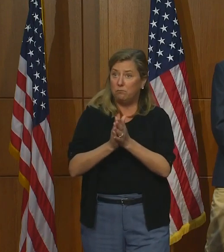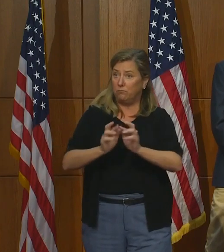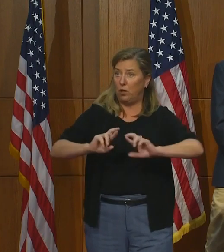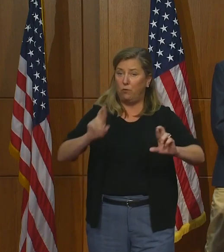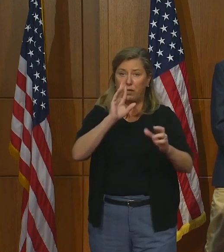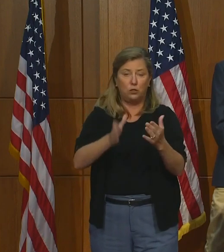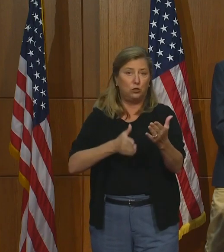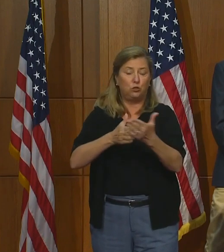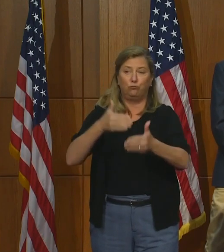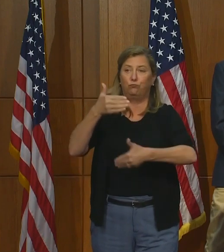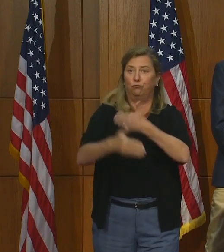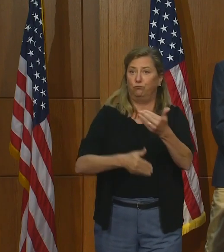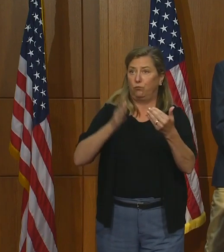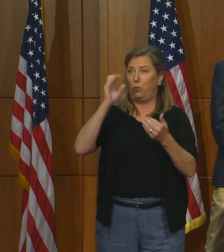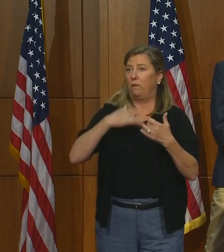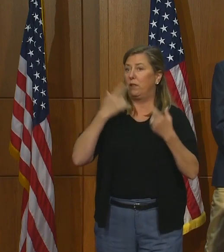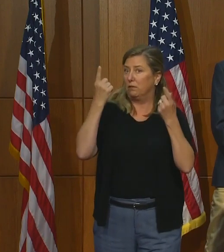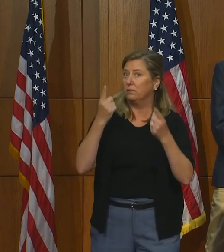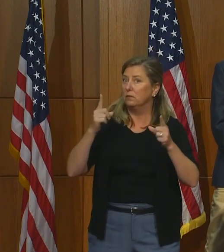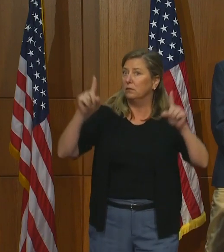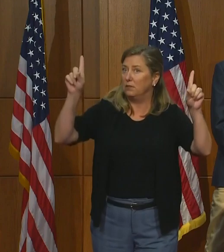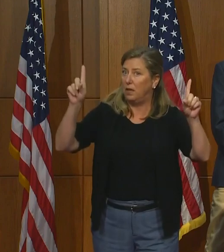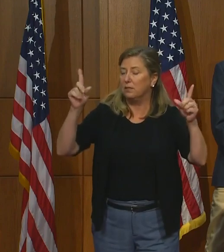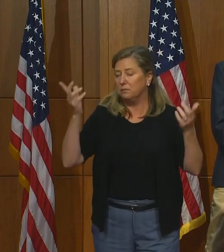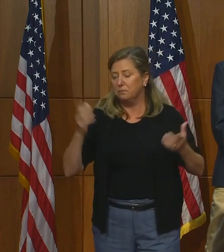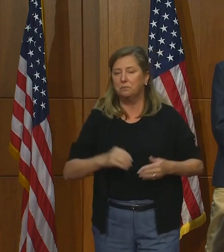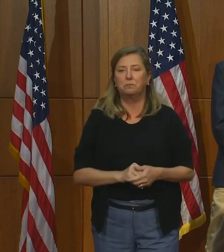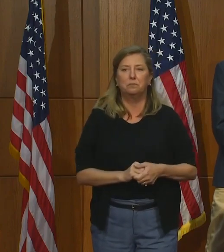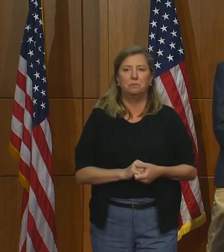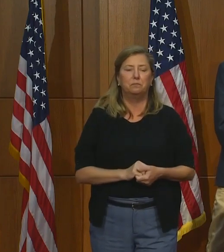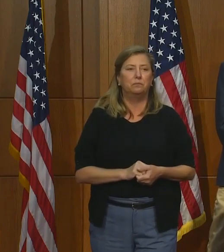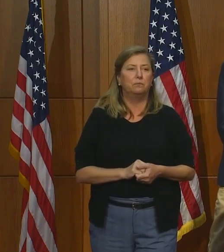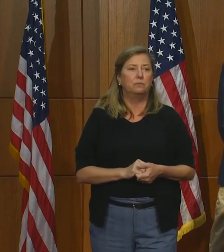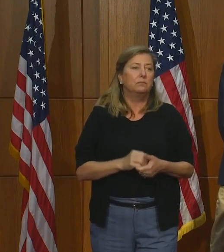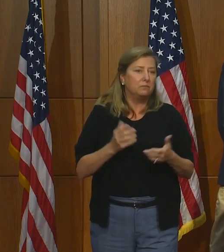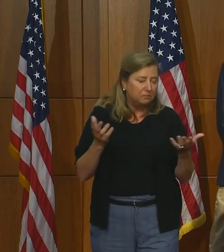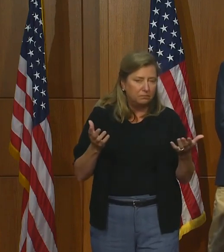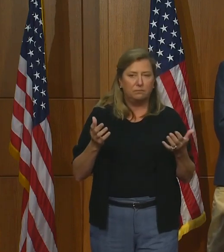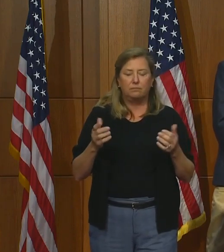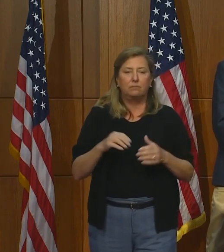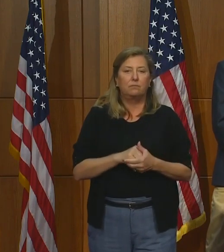THAT ACTION. AND WE LOOK FORWARD TO LITIGATING THAT